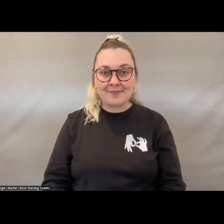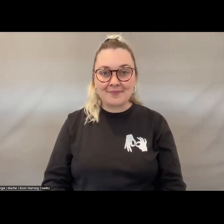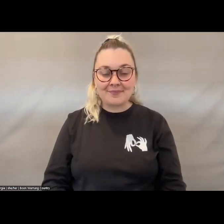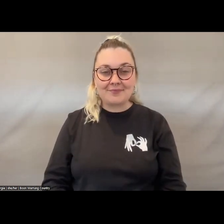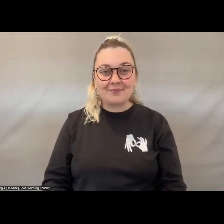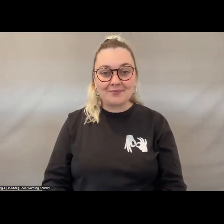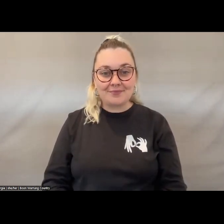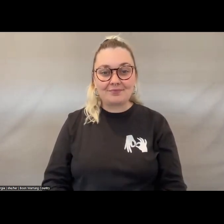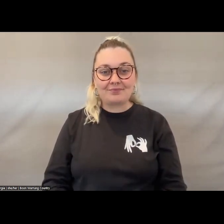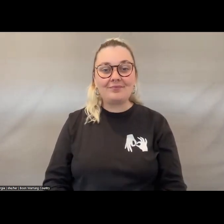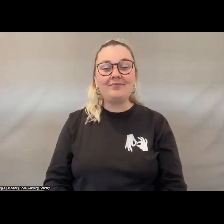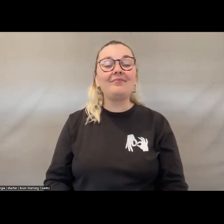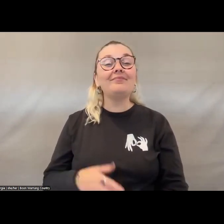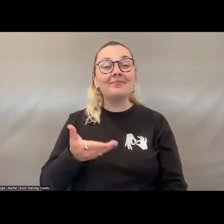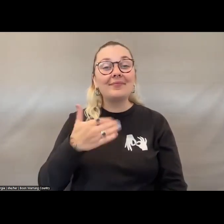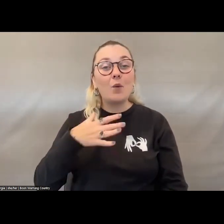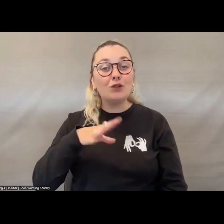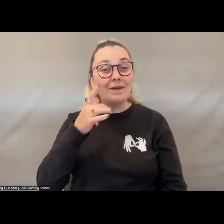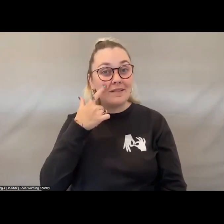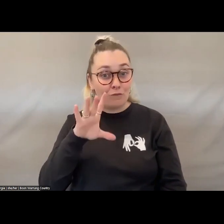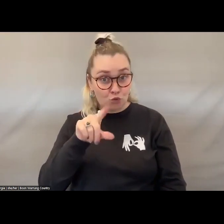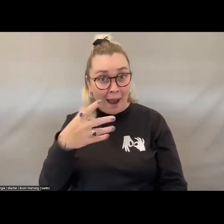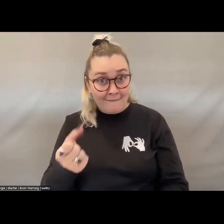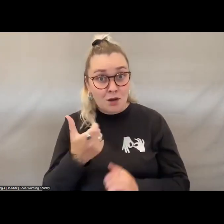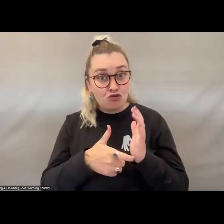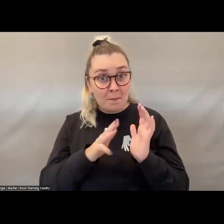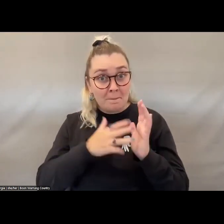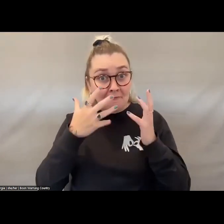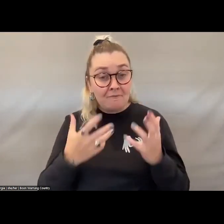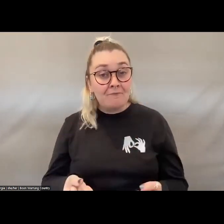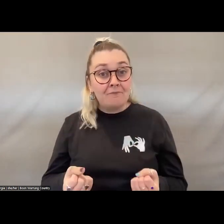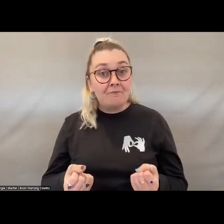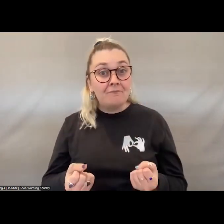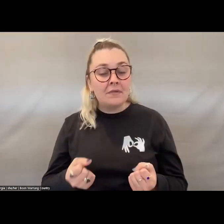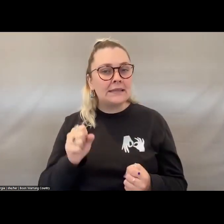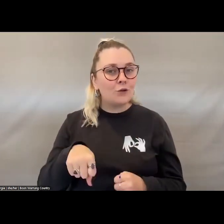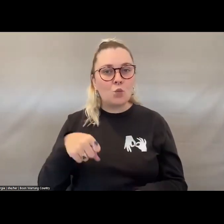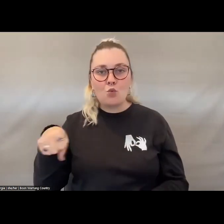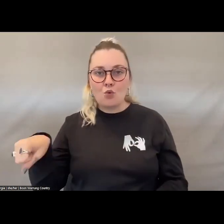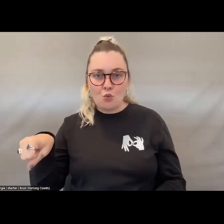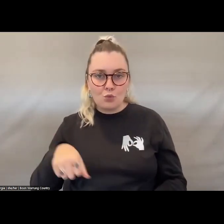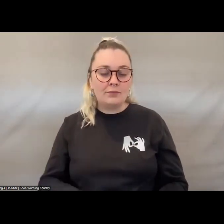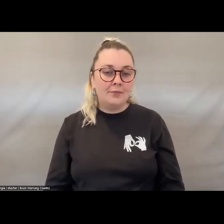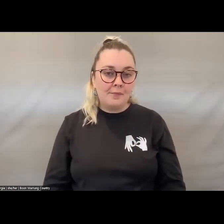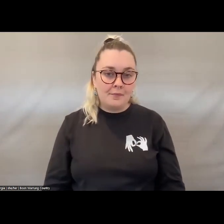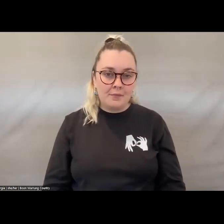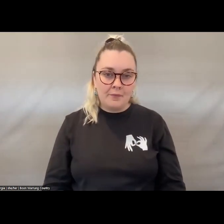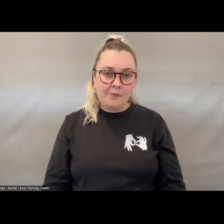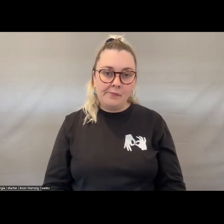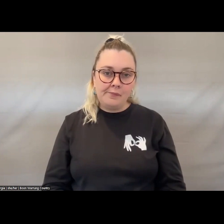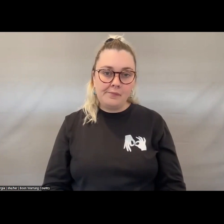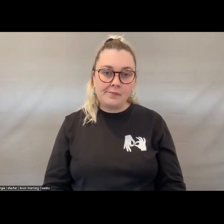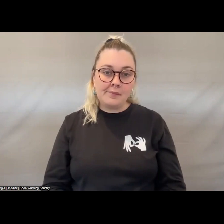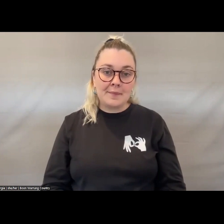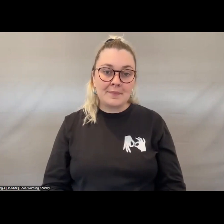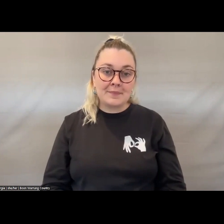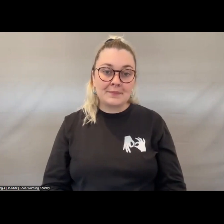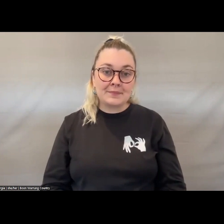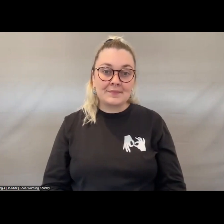I want to find out from you, do you have a CRM? Let me know. Yes or no. Today's session,